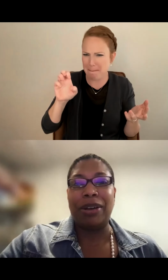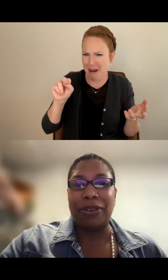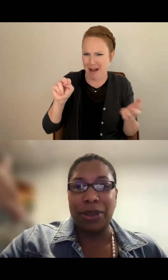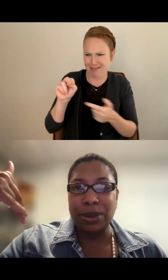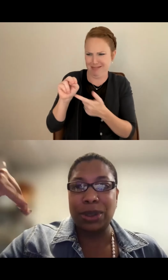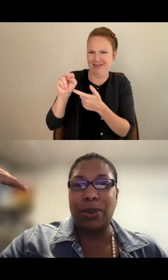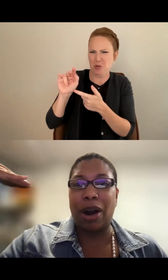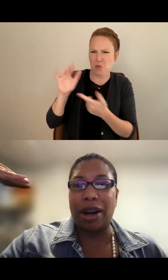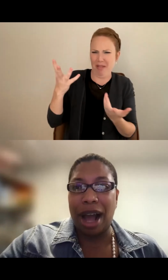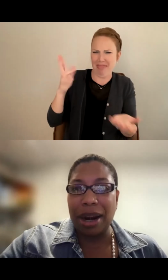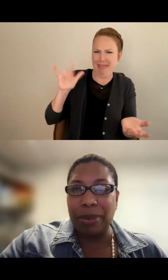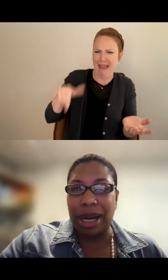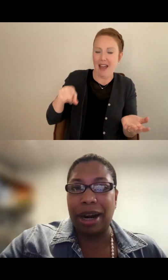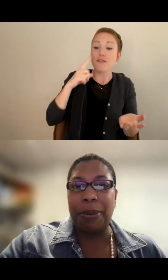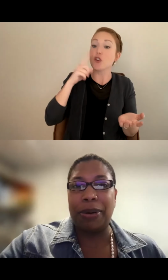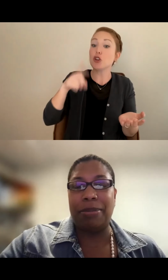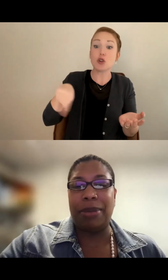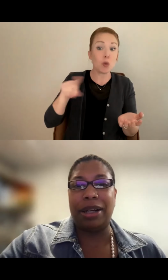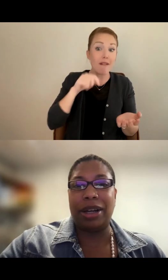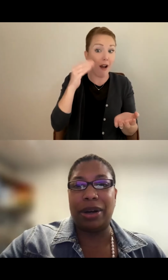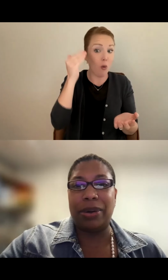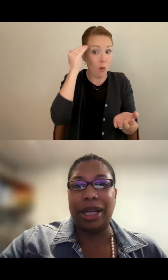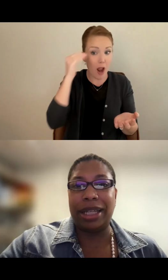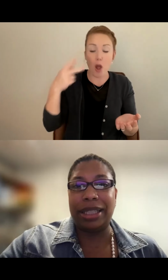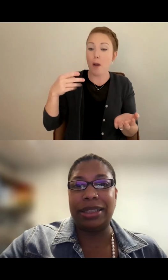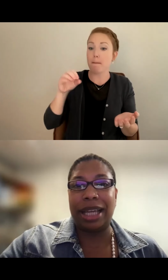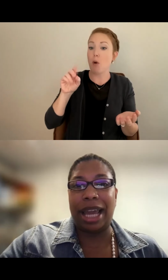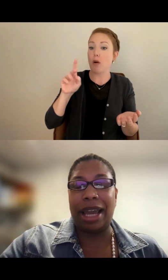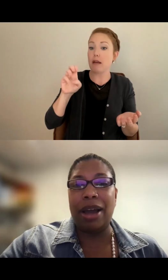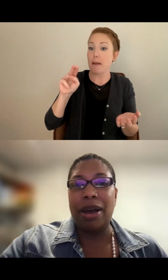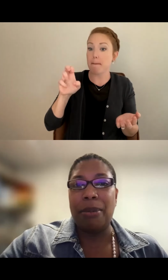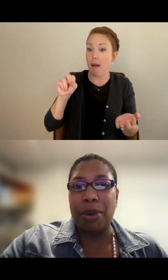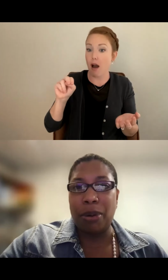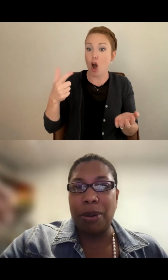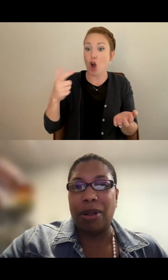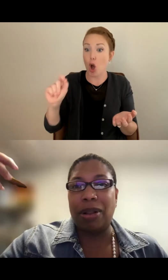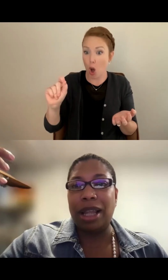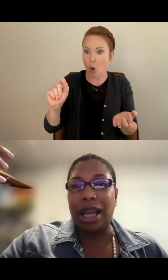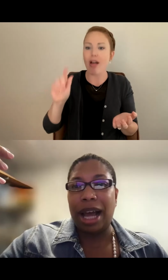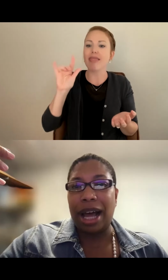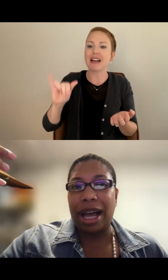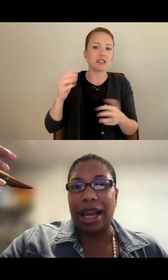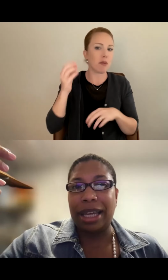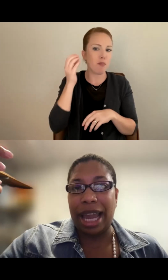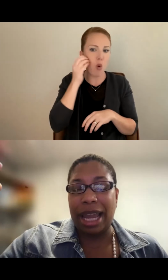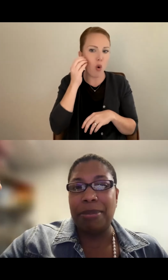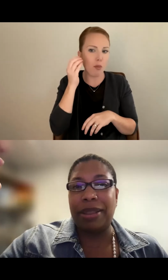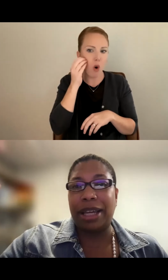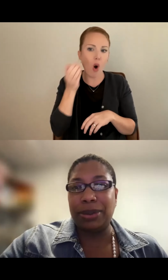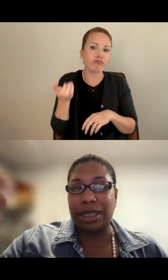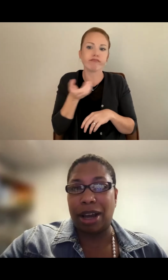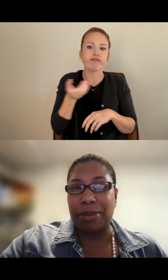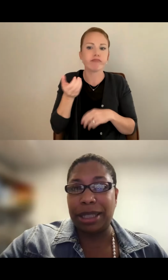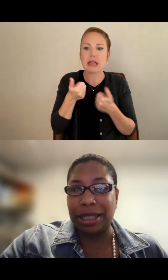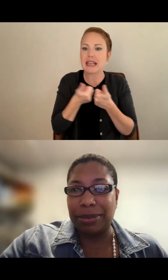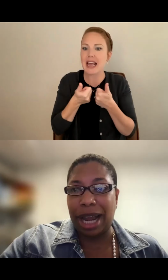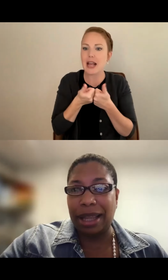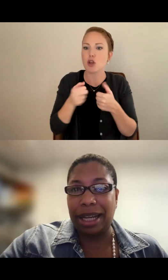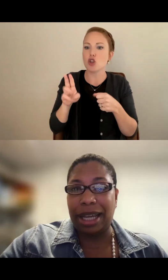For those who are not aware, Pokemon-Go is a mobile game that uses augmented reality